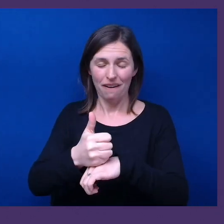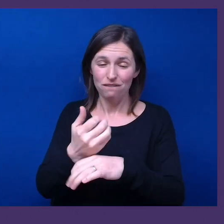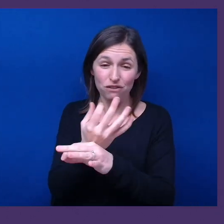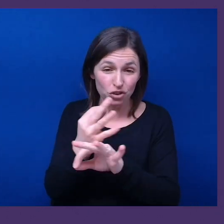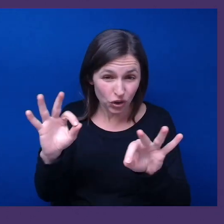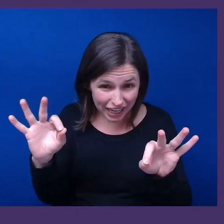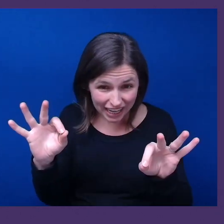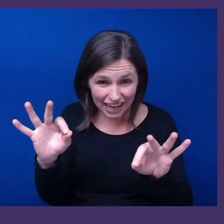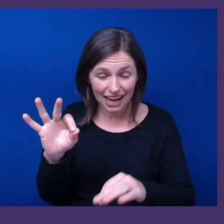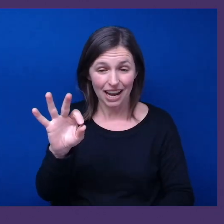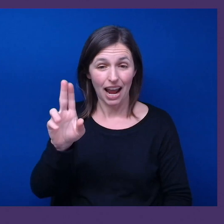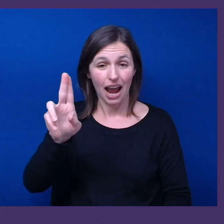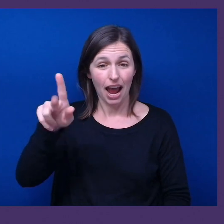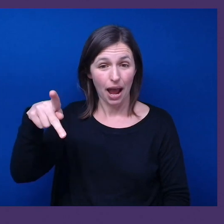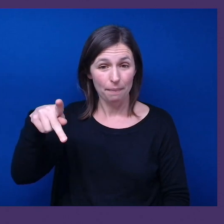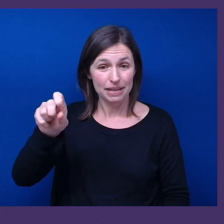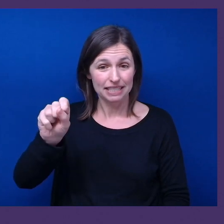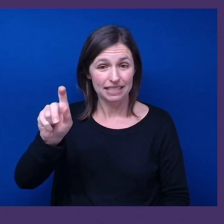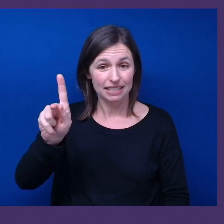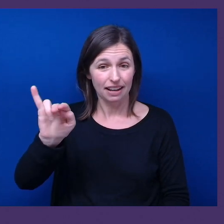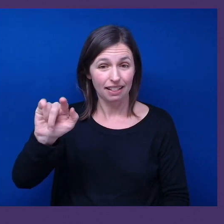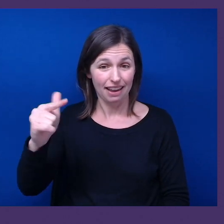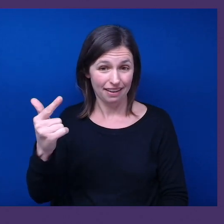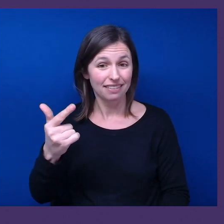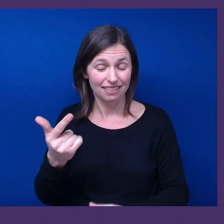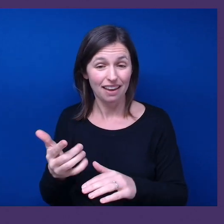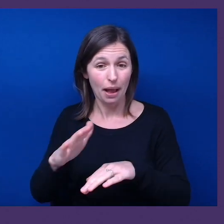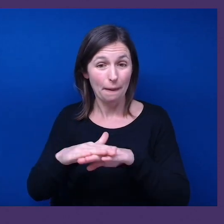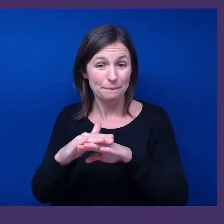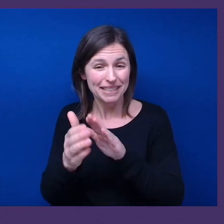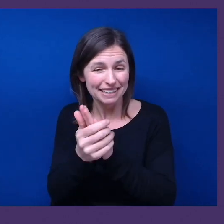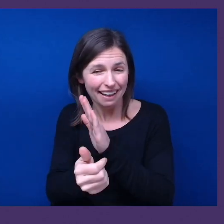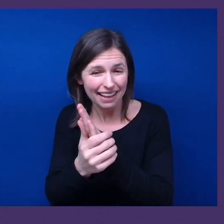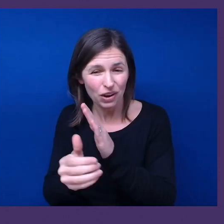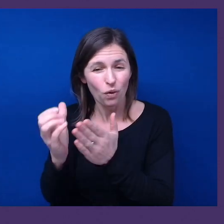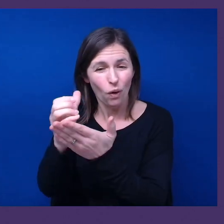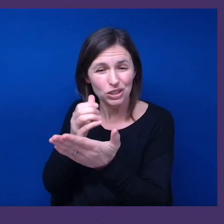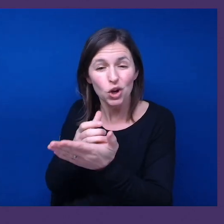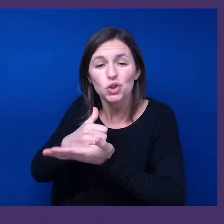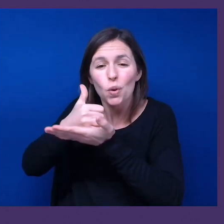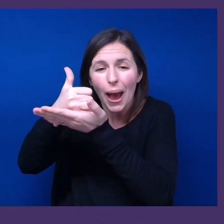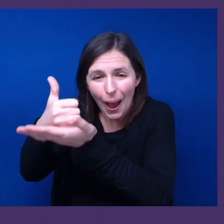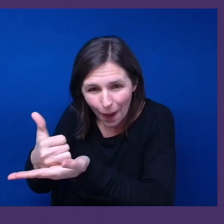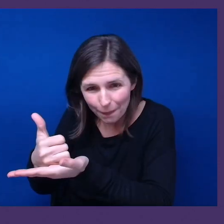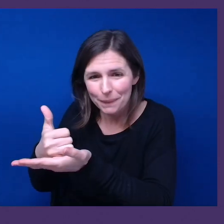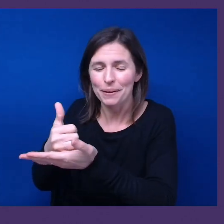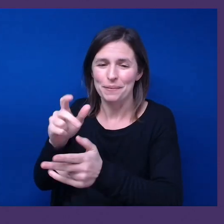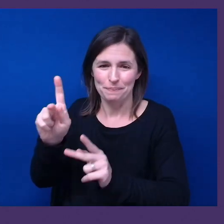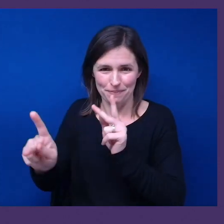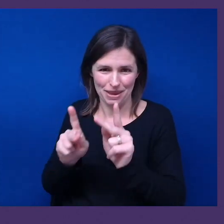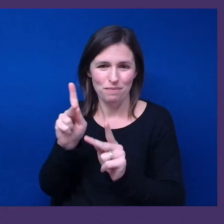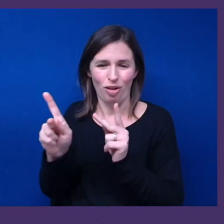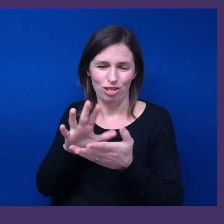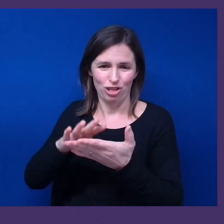for disabled people to learn to master AI tools on things like AI Copilot, ChatGPT,